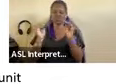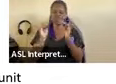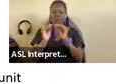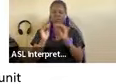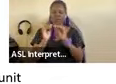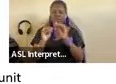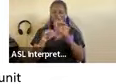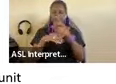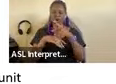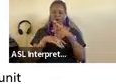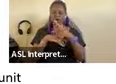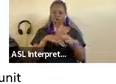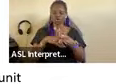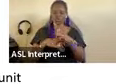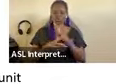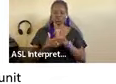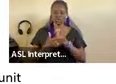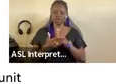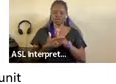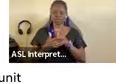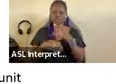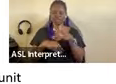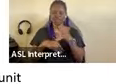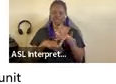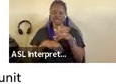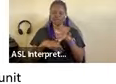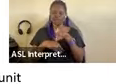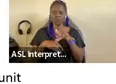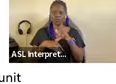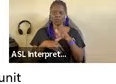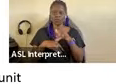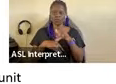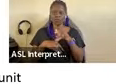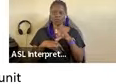that are available, these monoclonal antibodies which can be